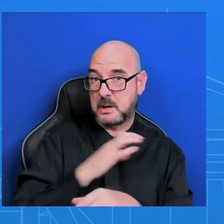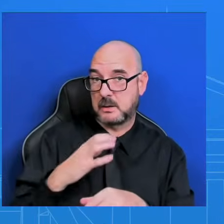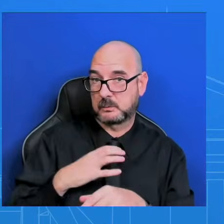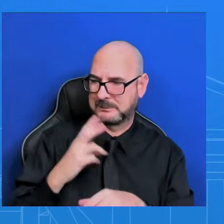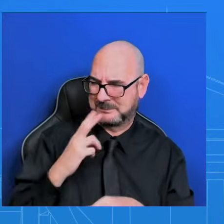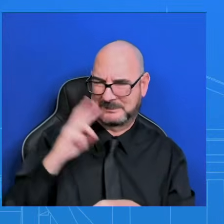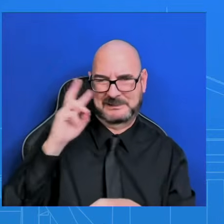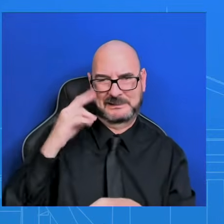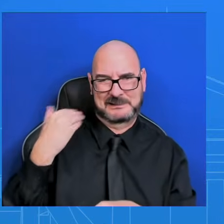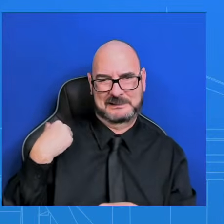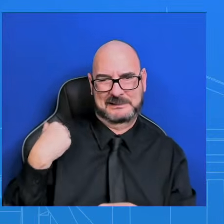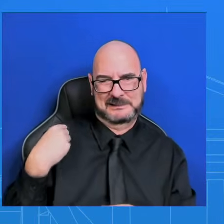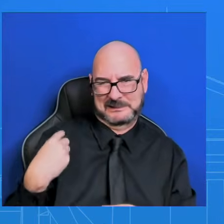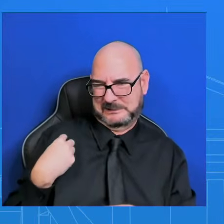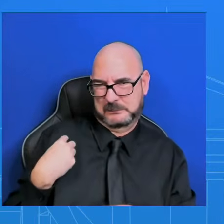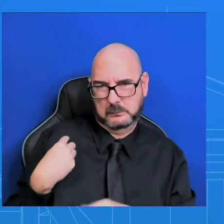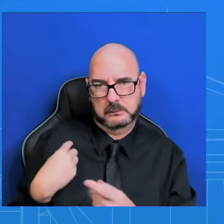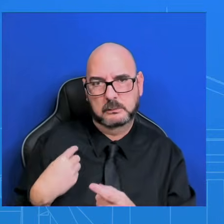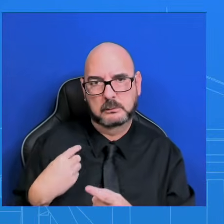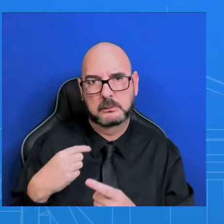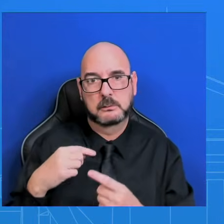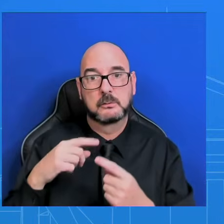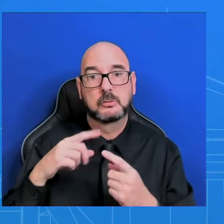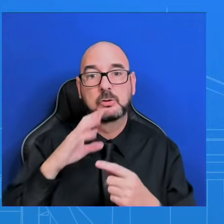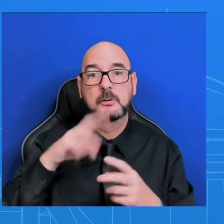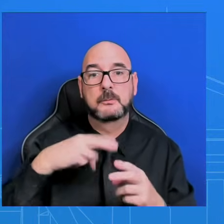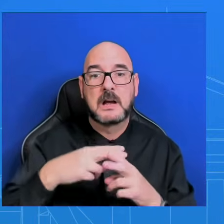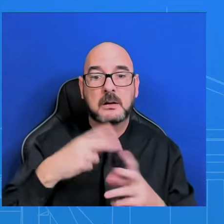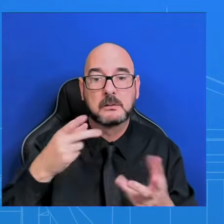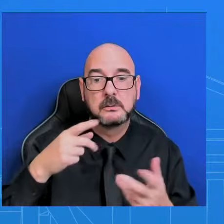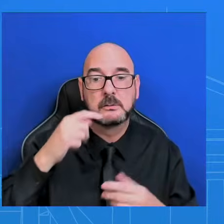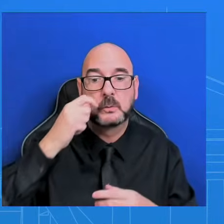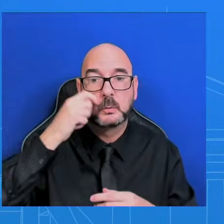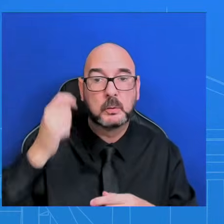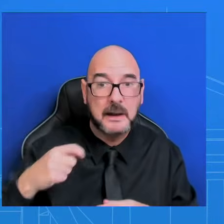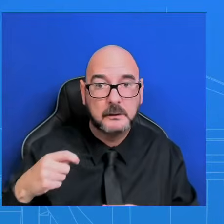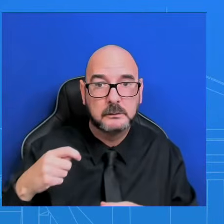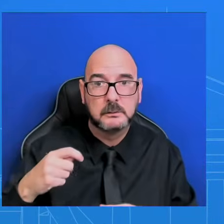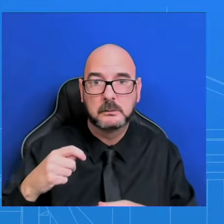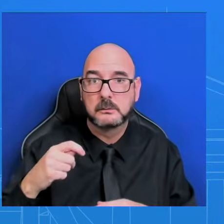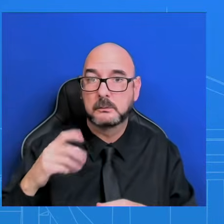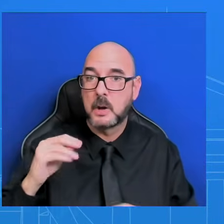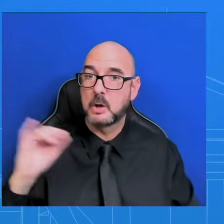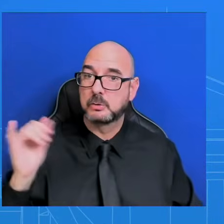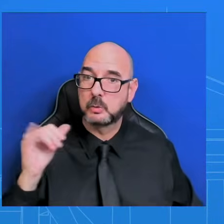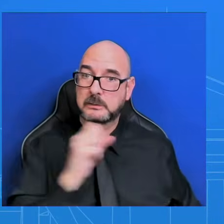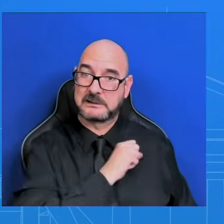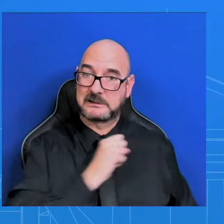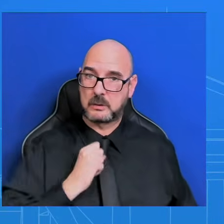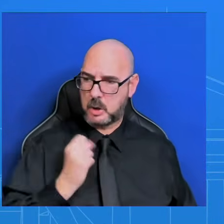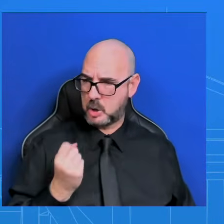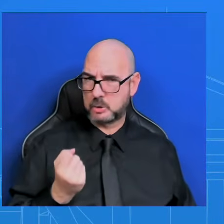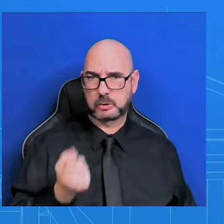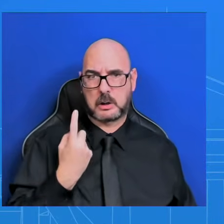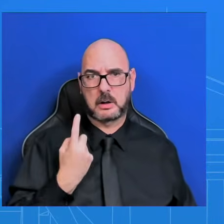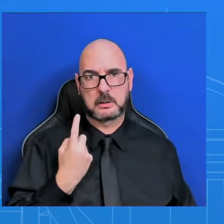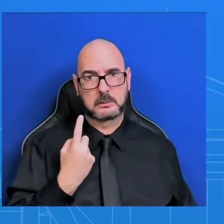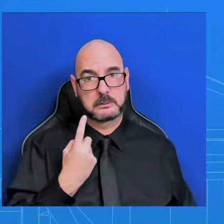and bipartisan support on Ukraine, but that they understand the urgency of supporting Israel as well. The Press: Thanks, John.